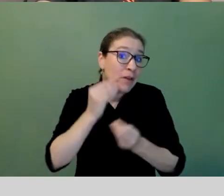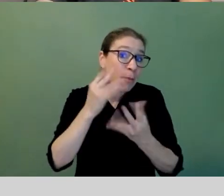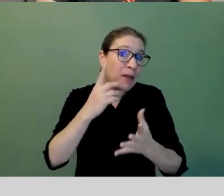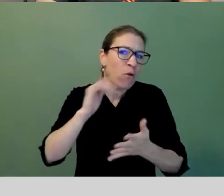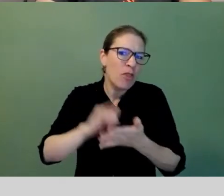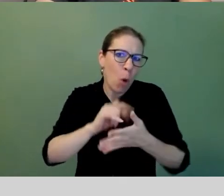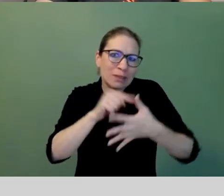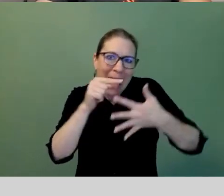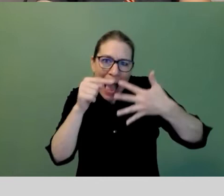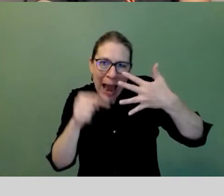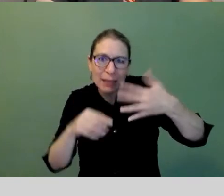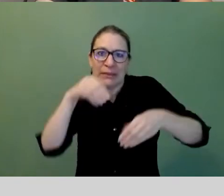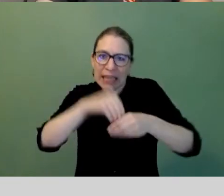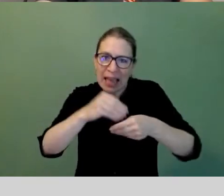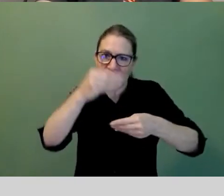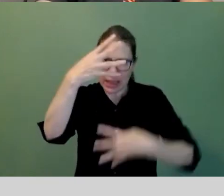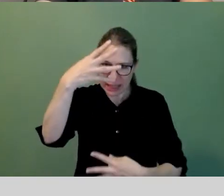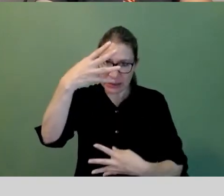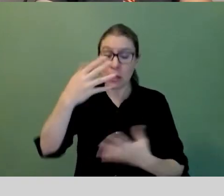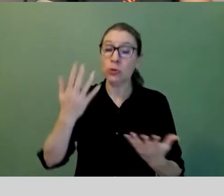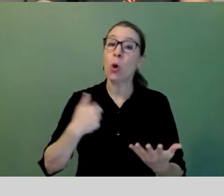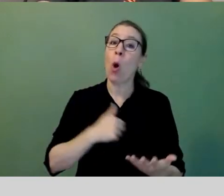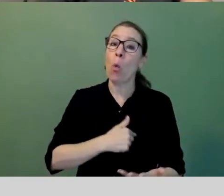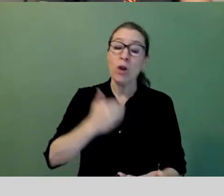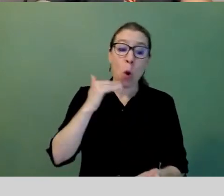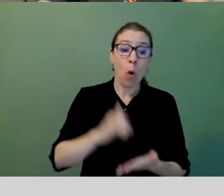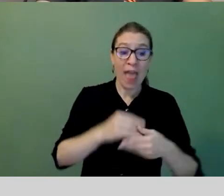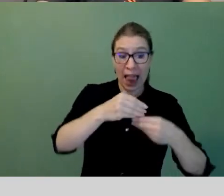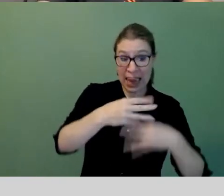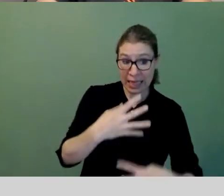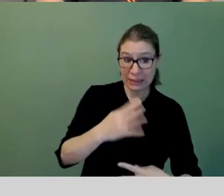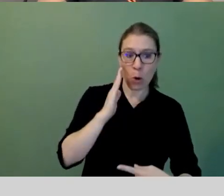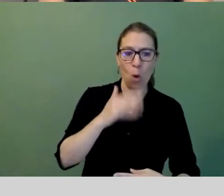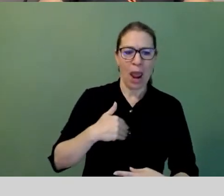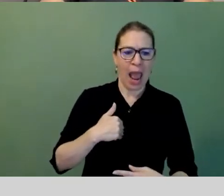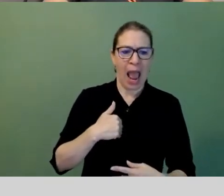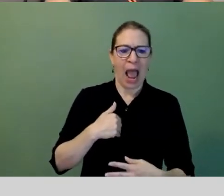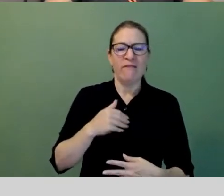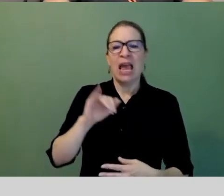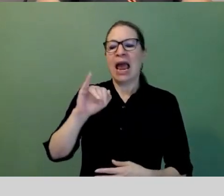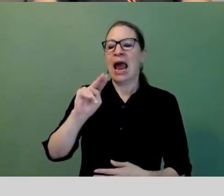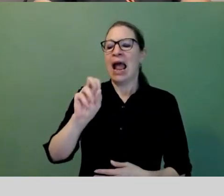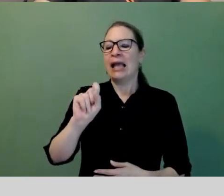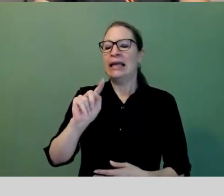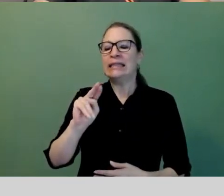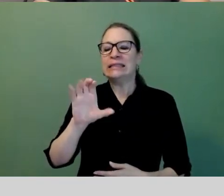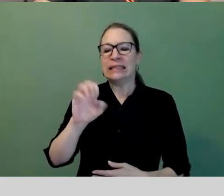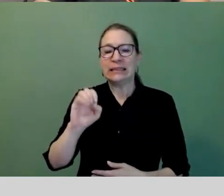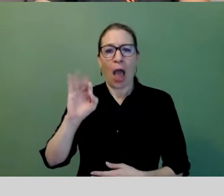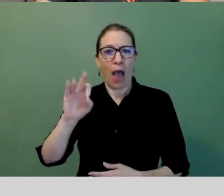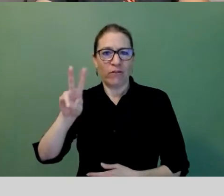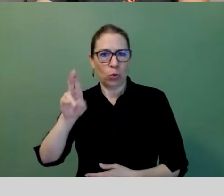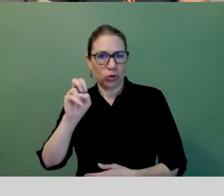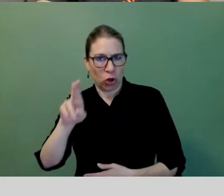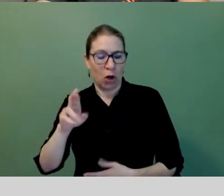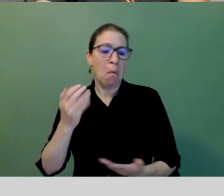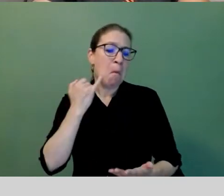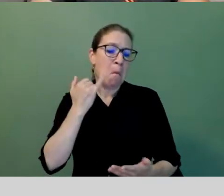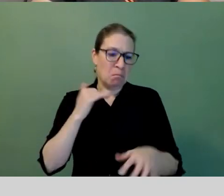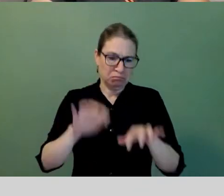for the items in the list. So we know that this list is going to contain instance of user. So let's say the type as user.